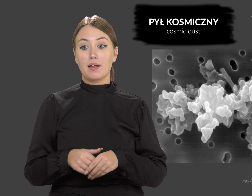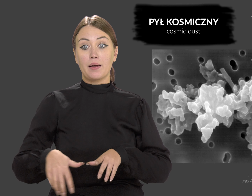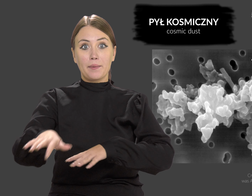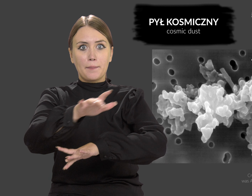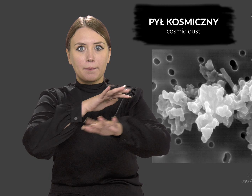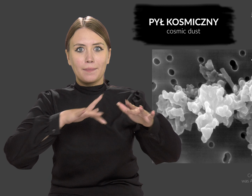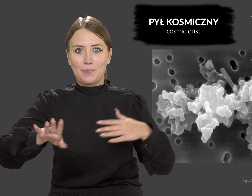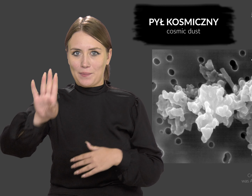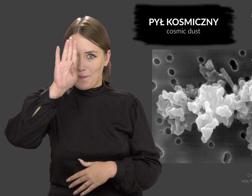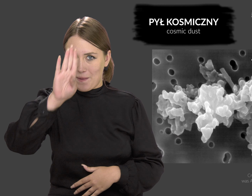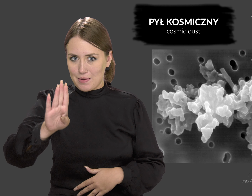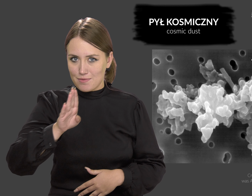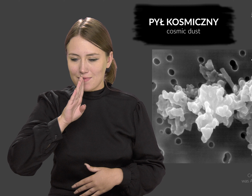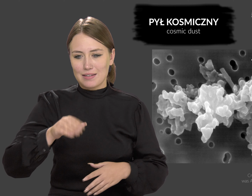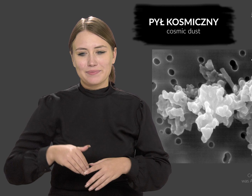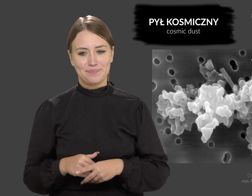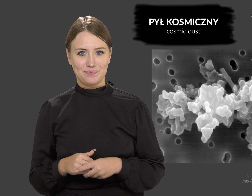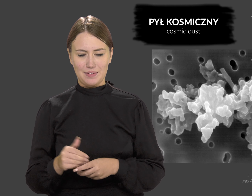Cosmic dust.